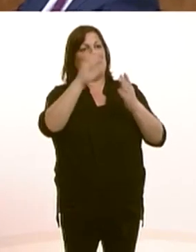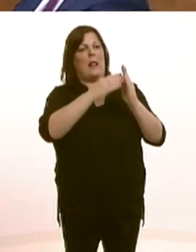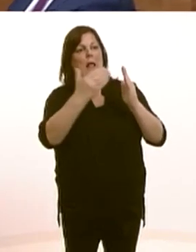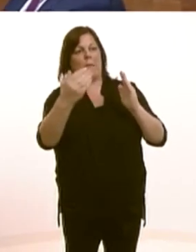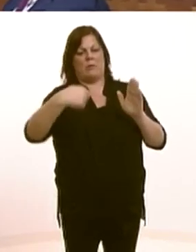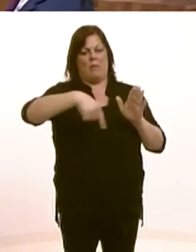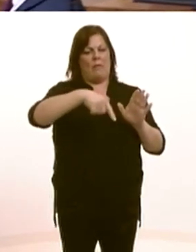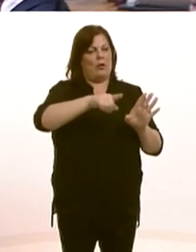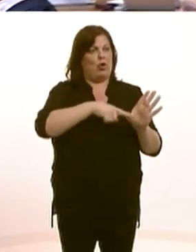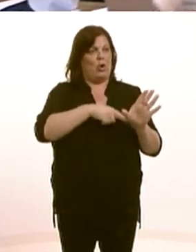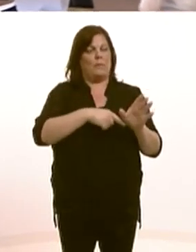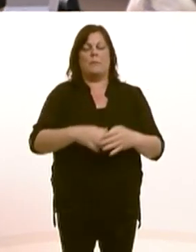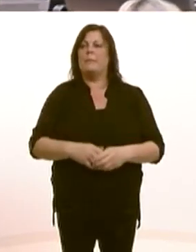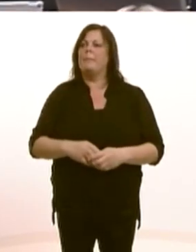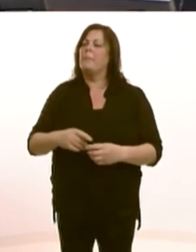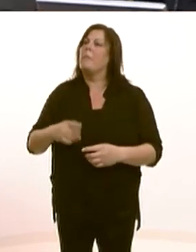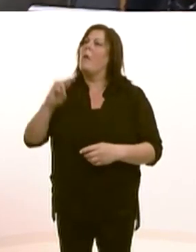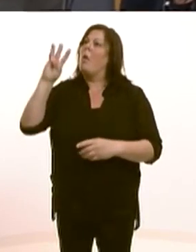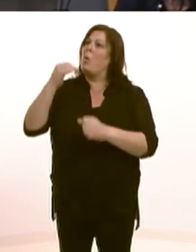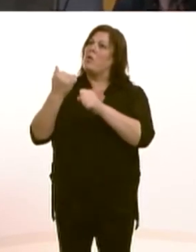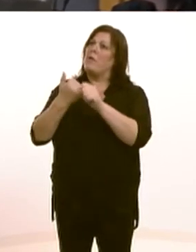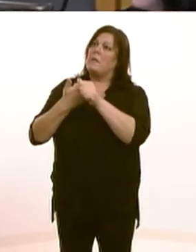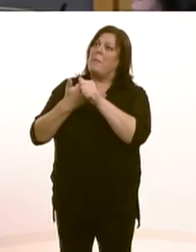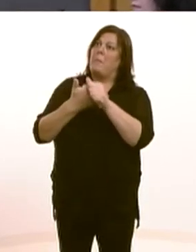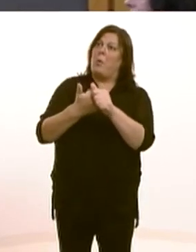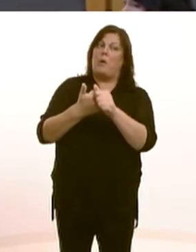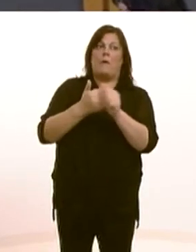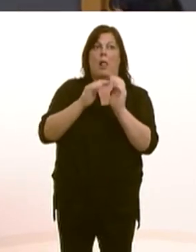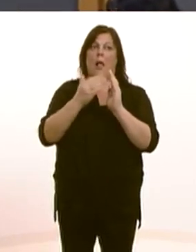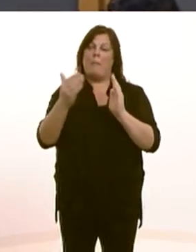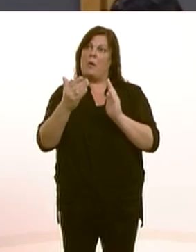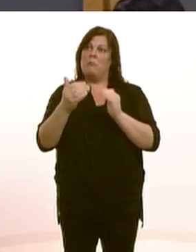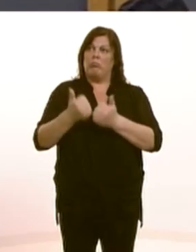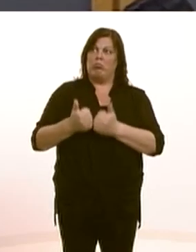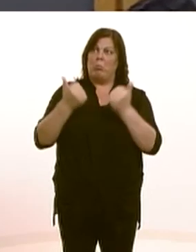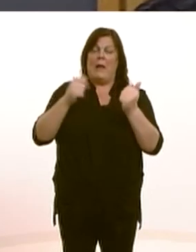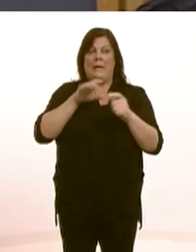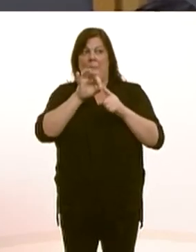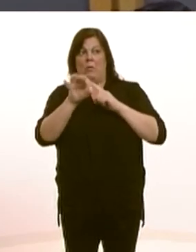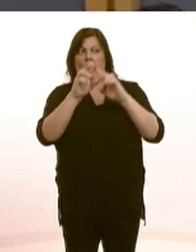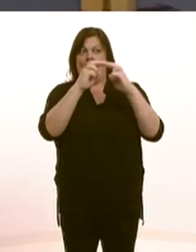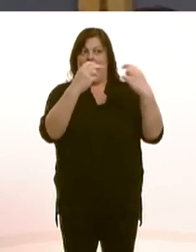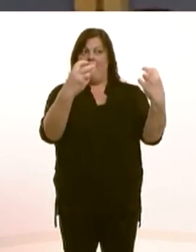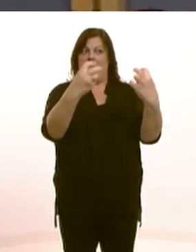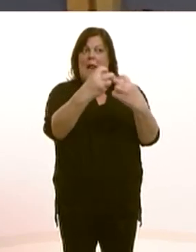Hefin David: Welsh Government support for libraries is welcomed, particularly in Caerphilly. Weíve seen the development of libraries in Caerphilly and Bargoed, and Ystrad Mynach